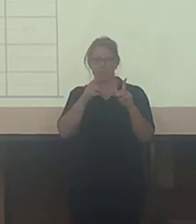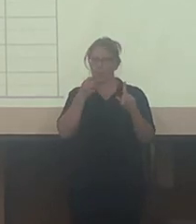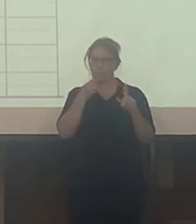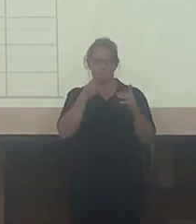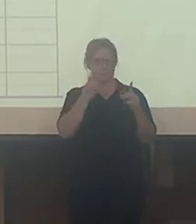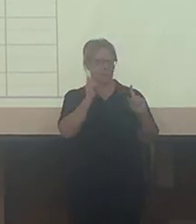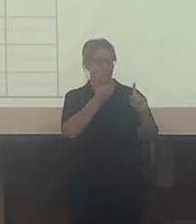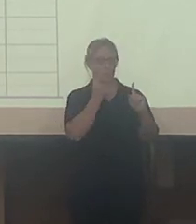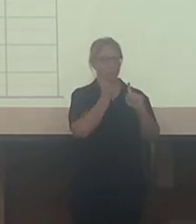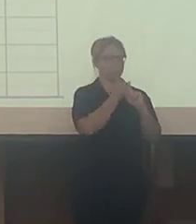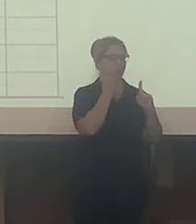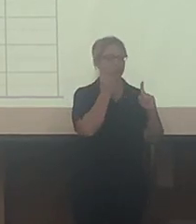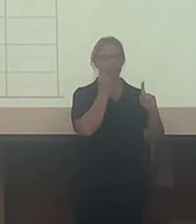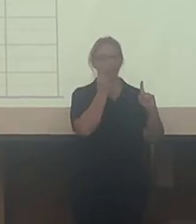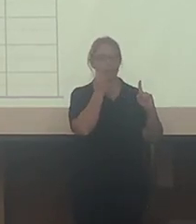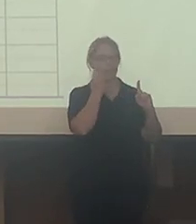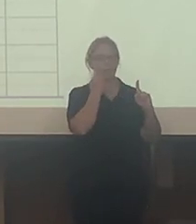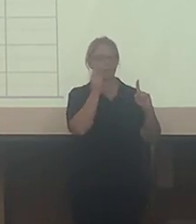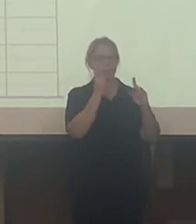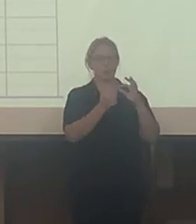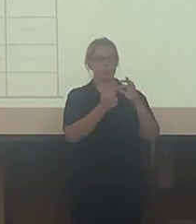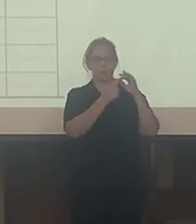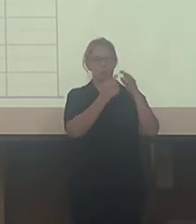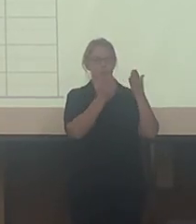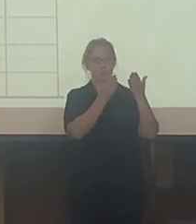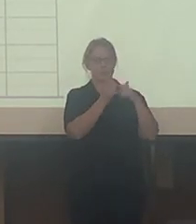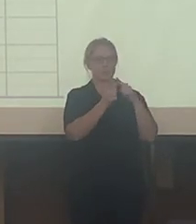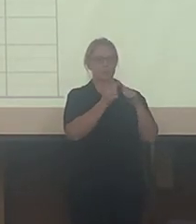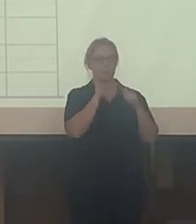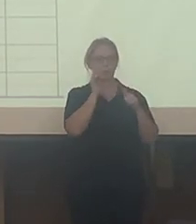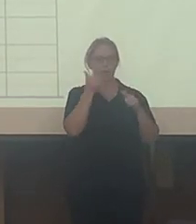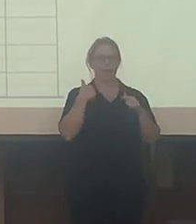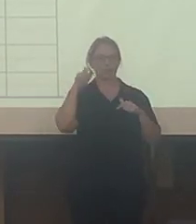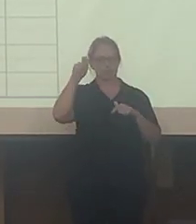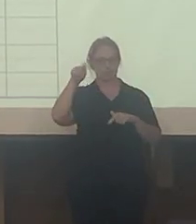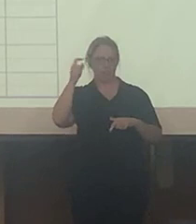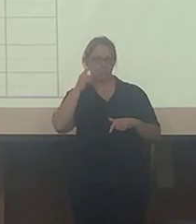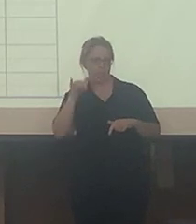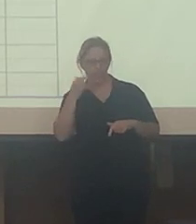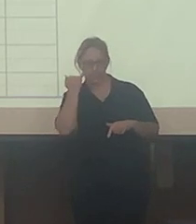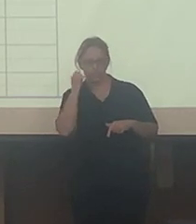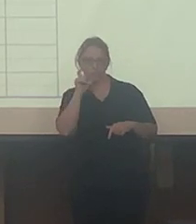they don't need esi they wouldn't have that check for that particular part but maybe in language